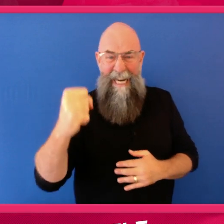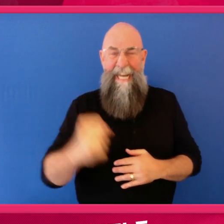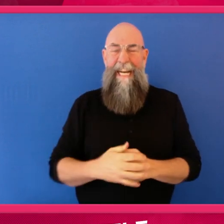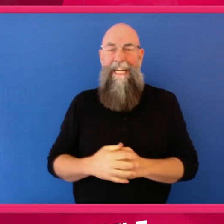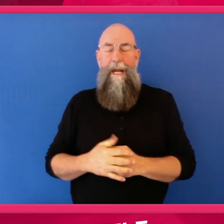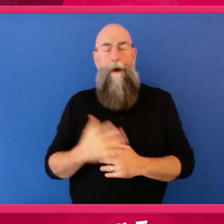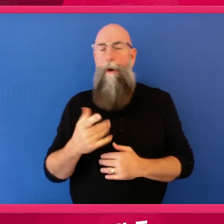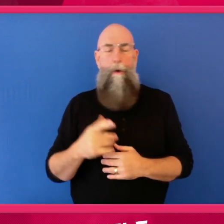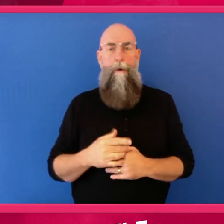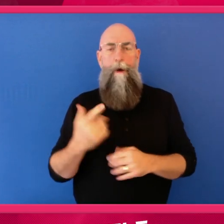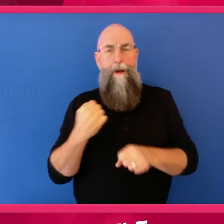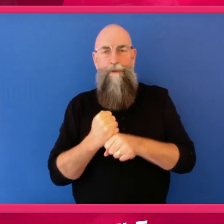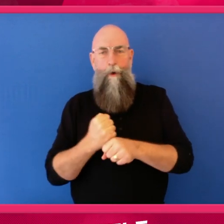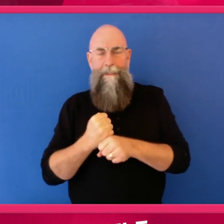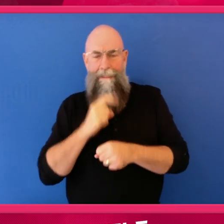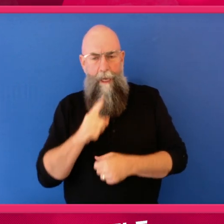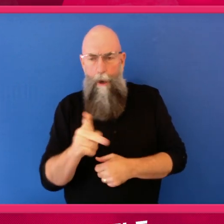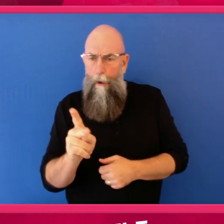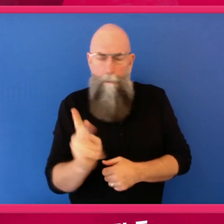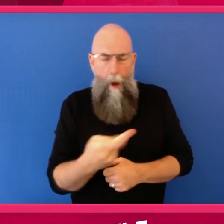studio here for you guys. Firstly, Ben, how are you feeling? Ben Popham: Yeah, it's pretty incredible, isn't it, really? I mean, I think that's been